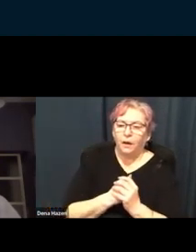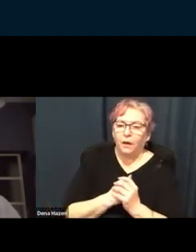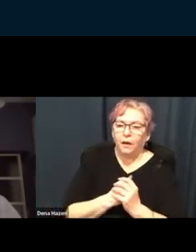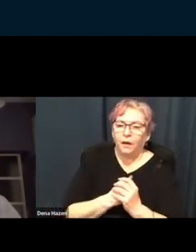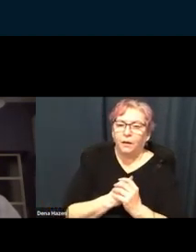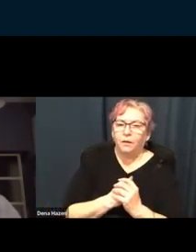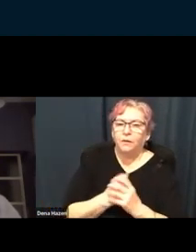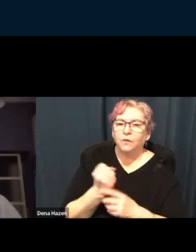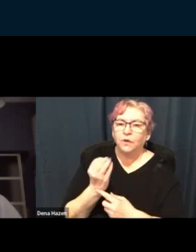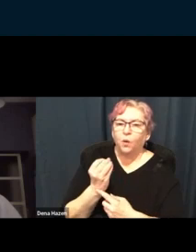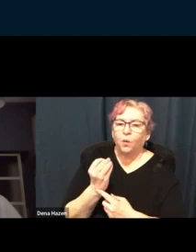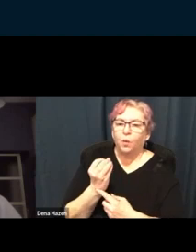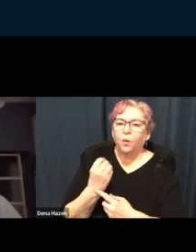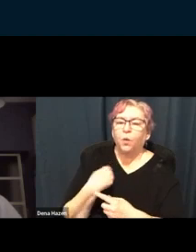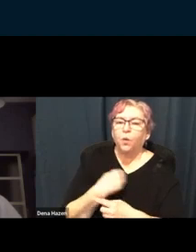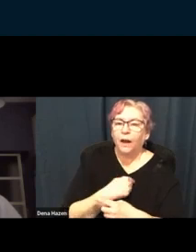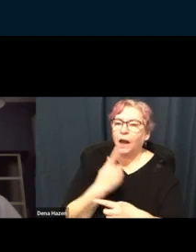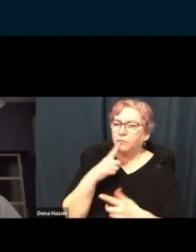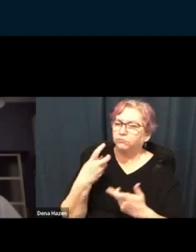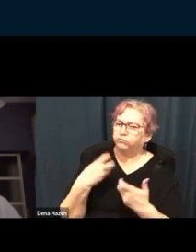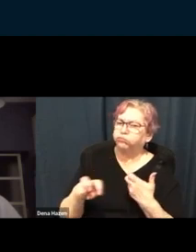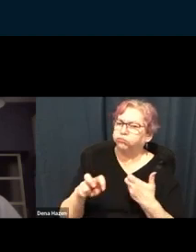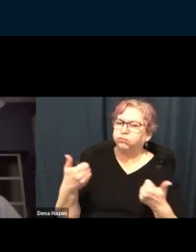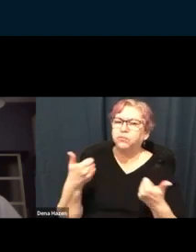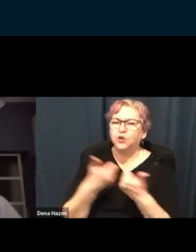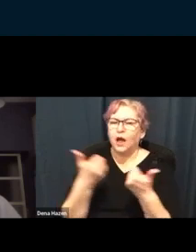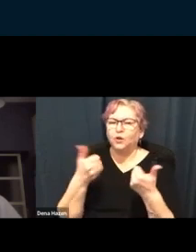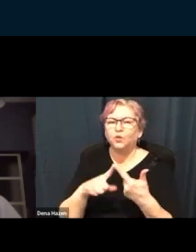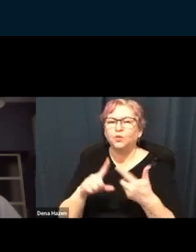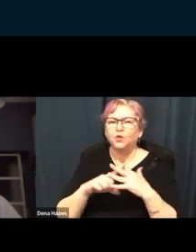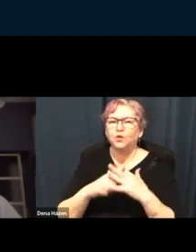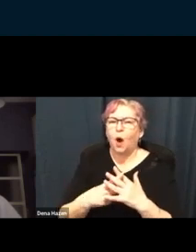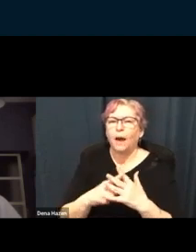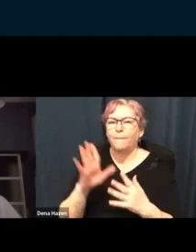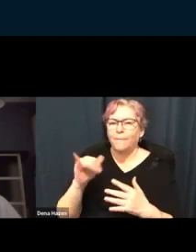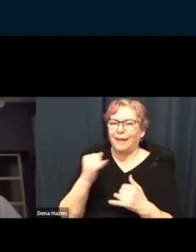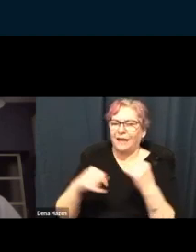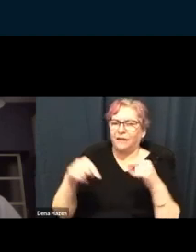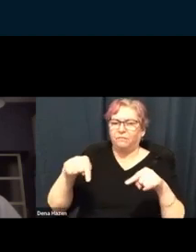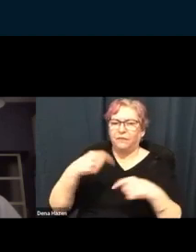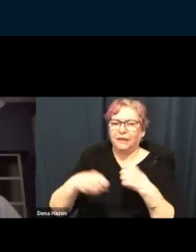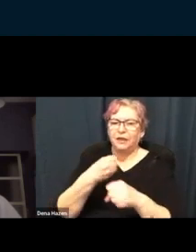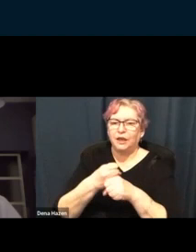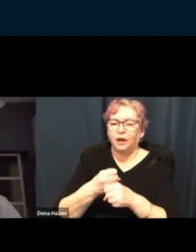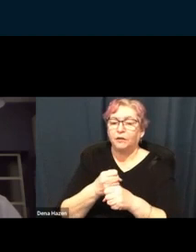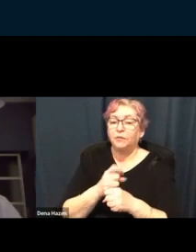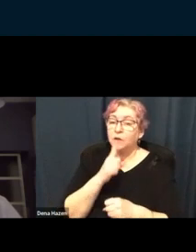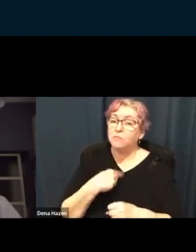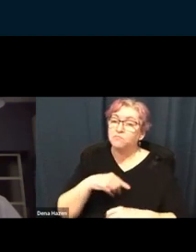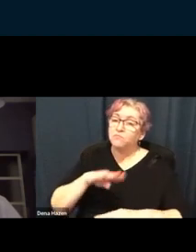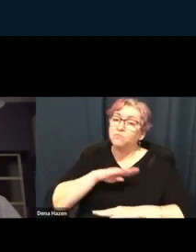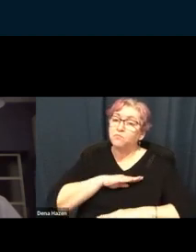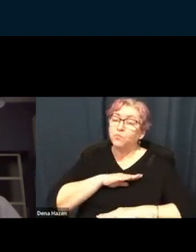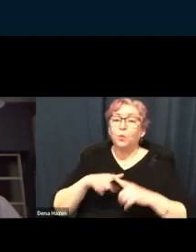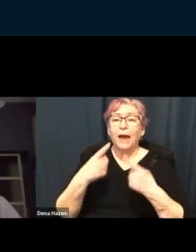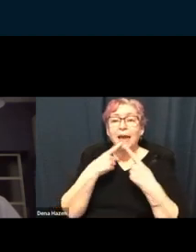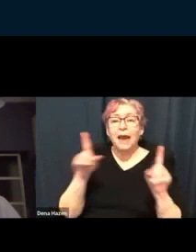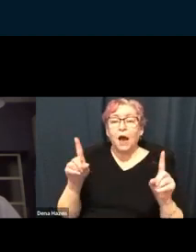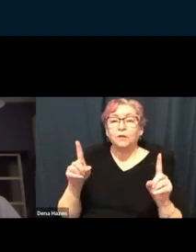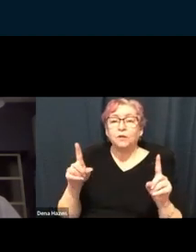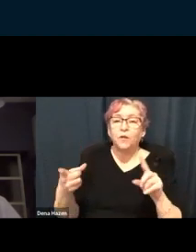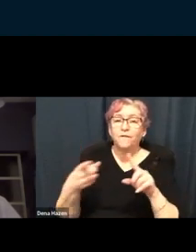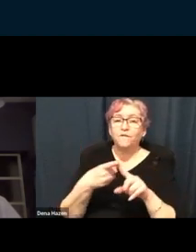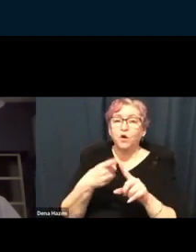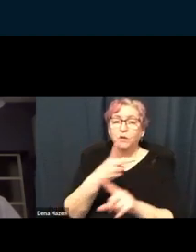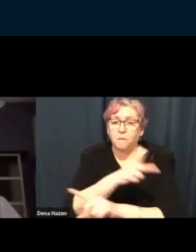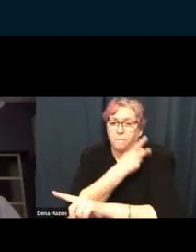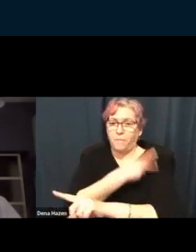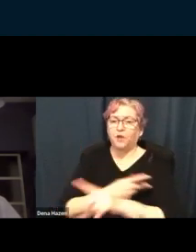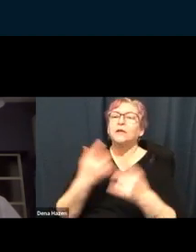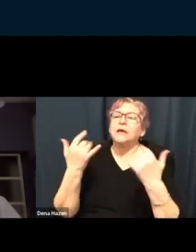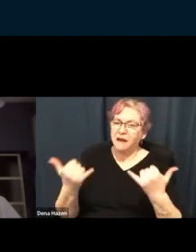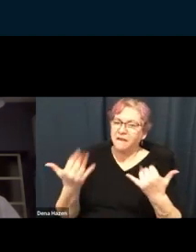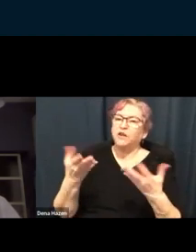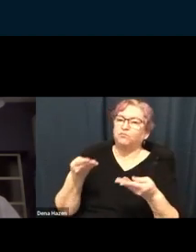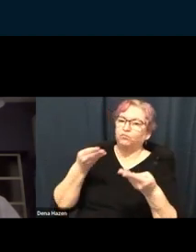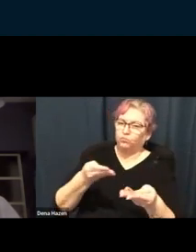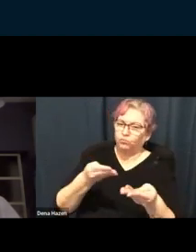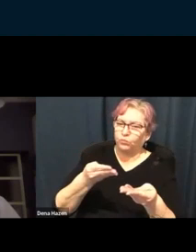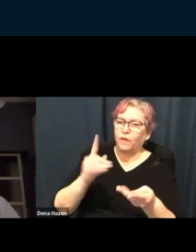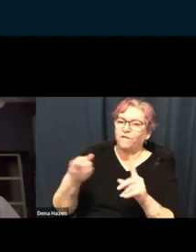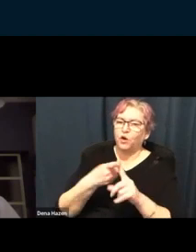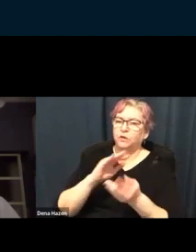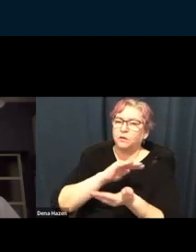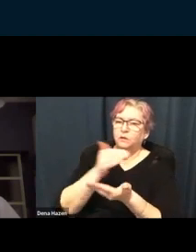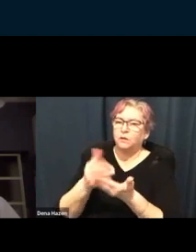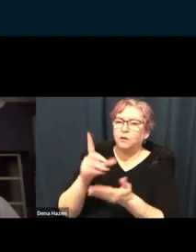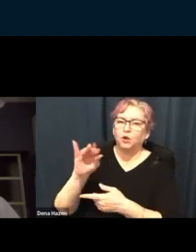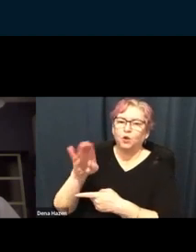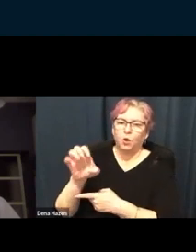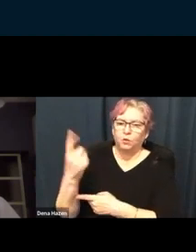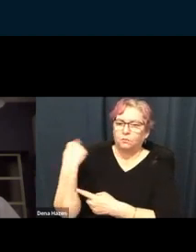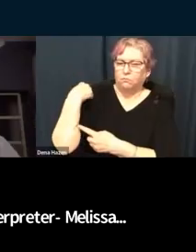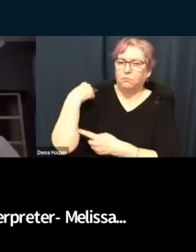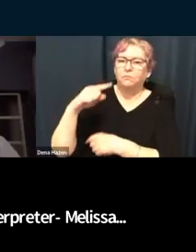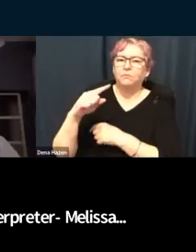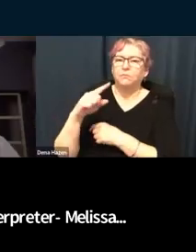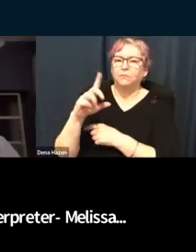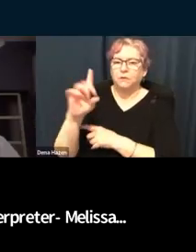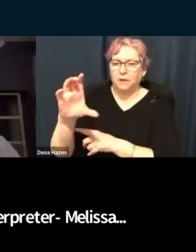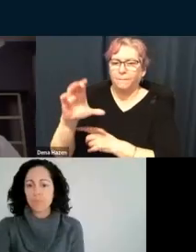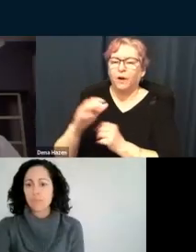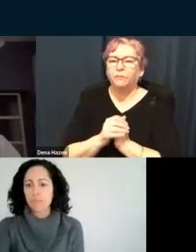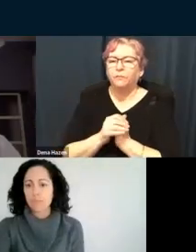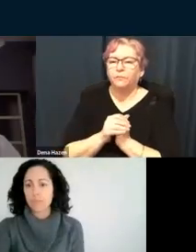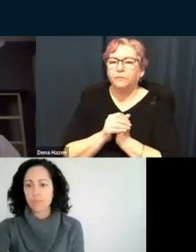So we had a tough challenge to start by the end of the year, and I'm very pleased to say that the first patients have now been dosed in December.